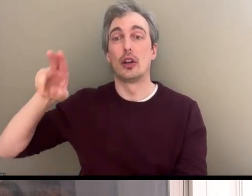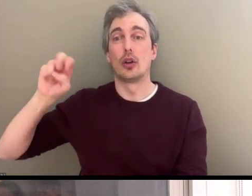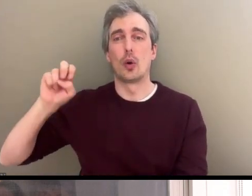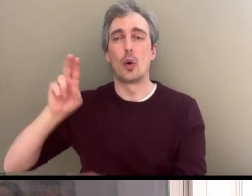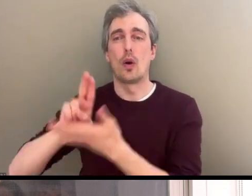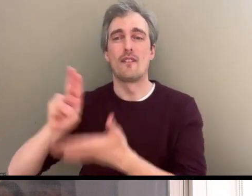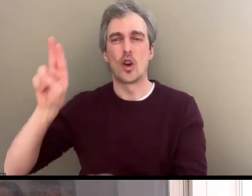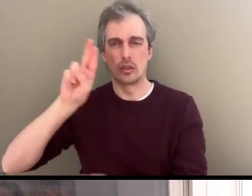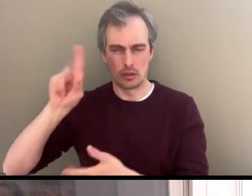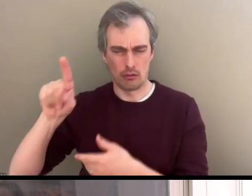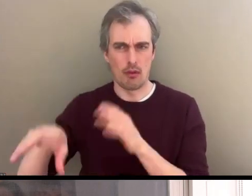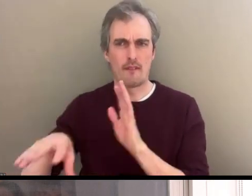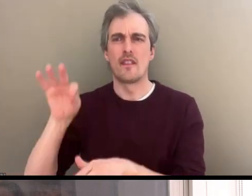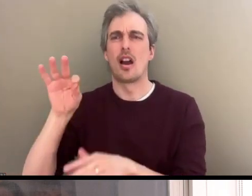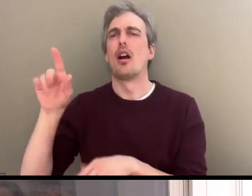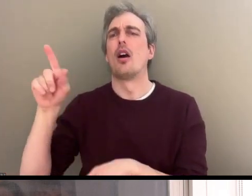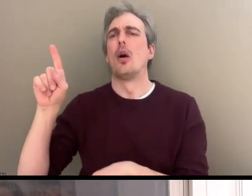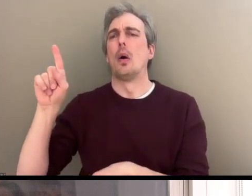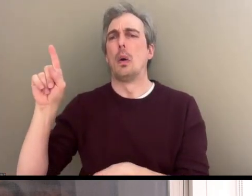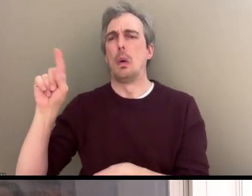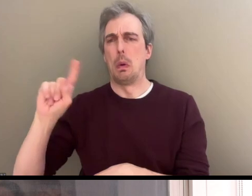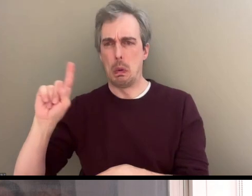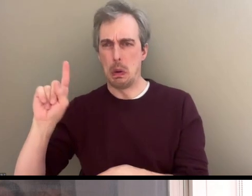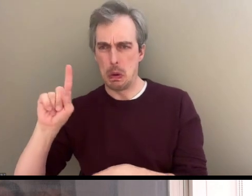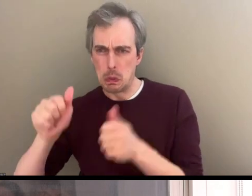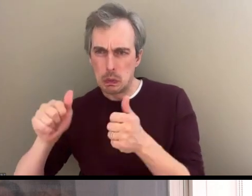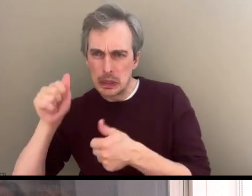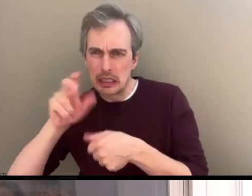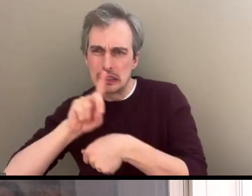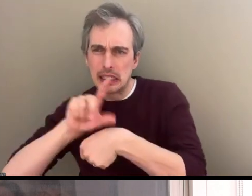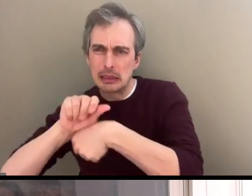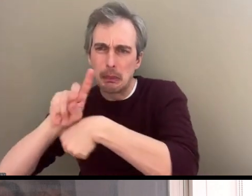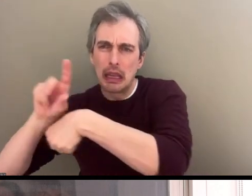disabilities are affected, how to fix it, what rules it breaks, and so on.